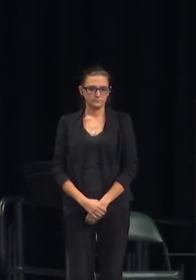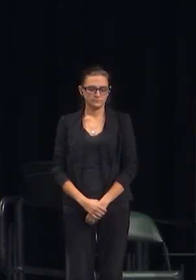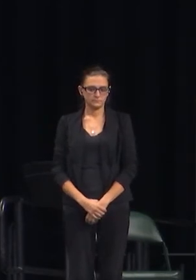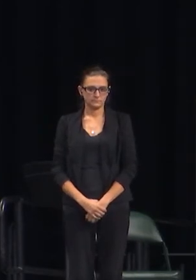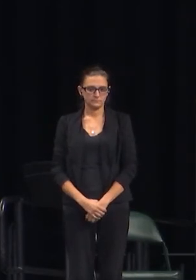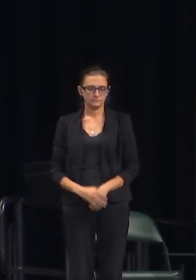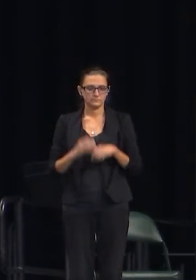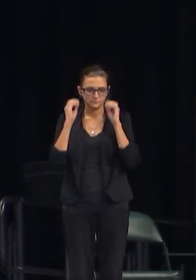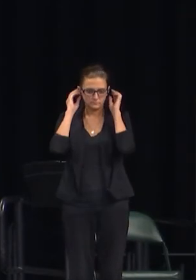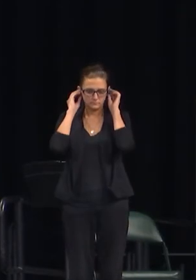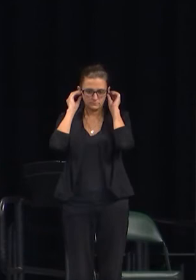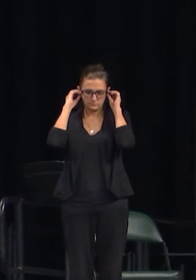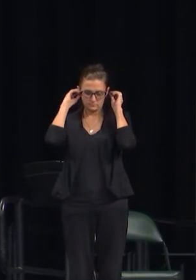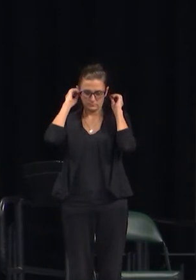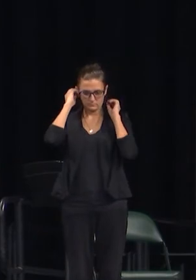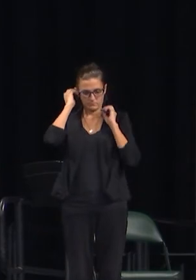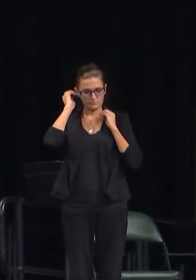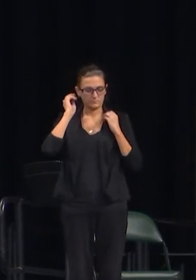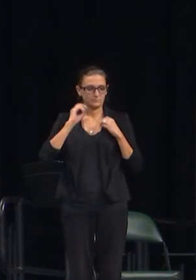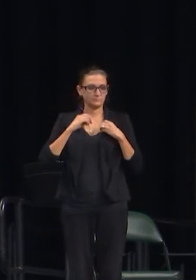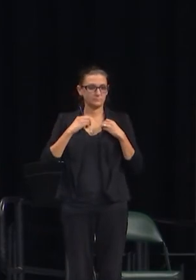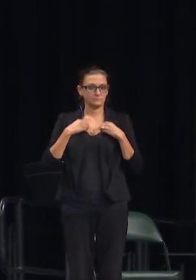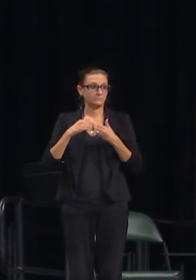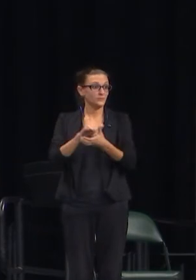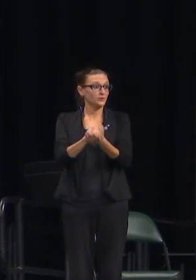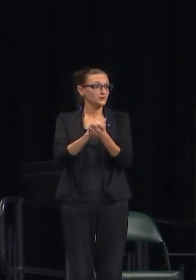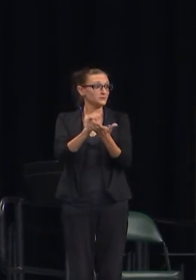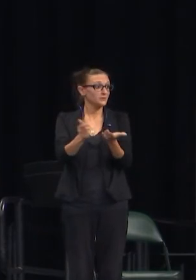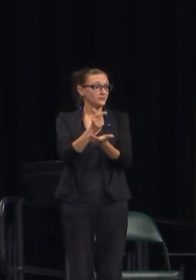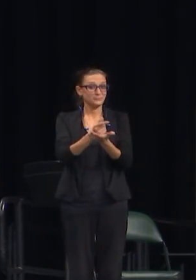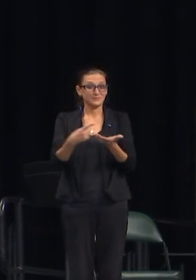Congratulations graduates. You've done it!